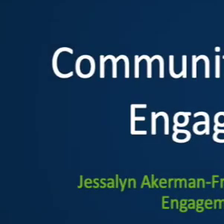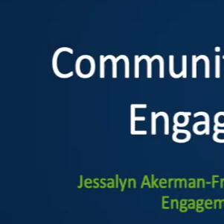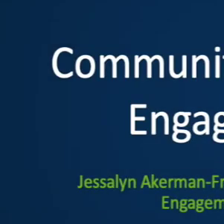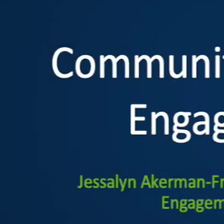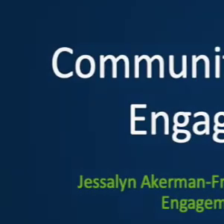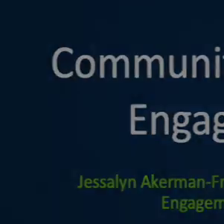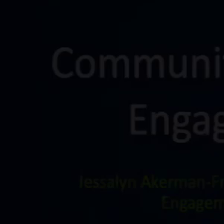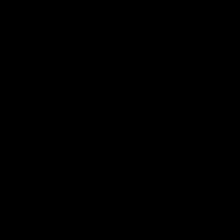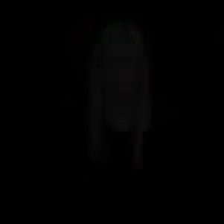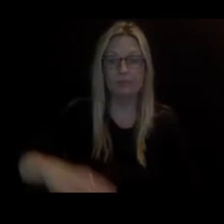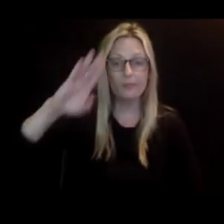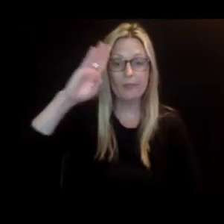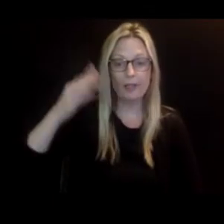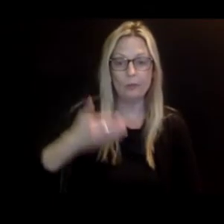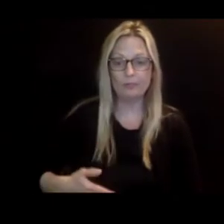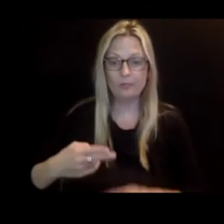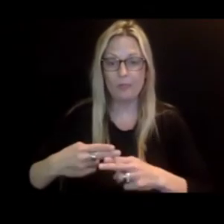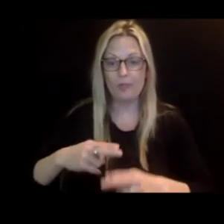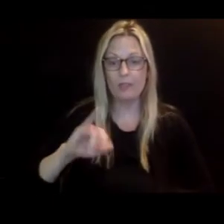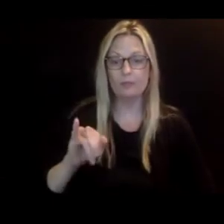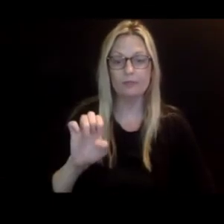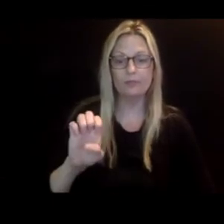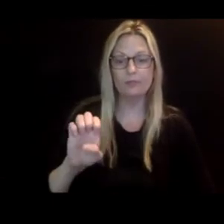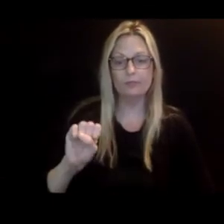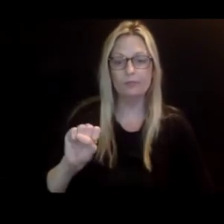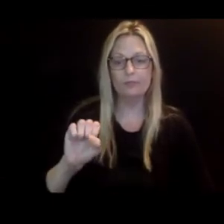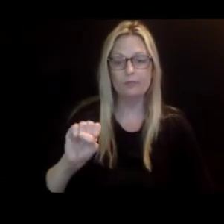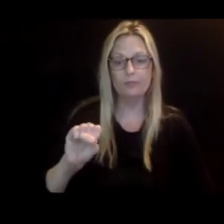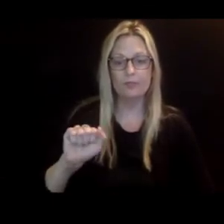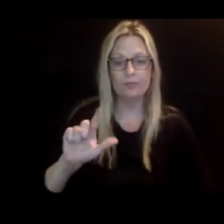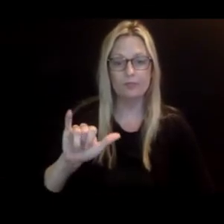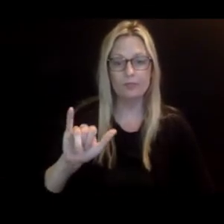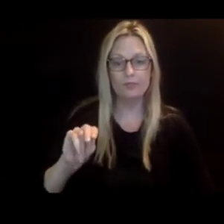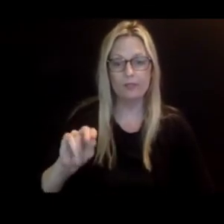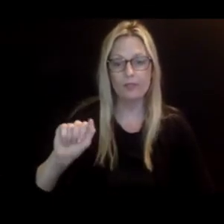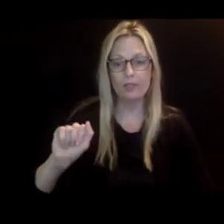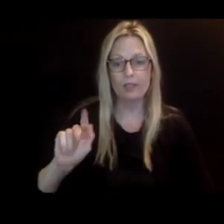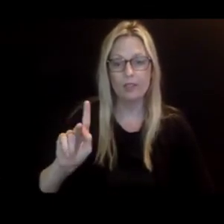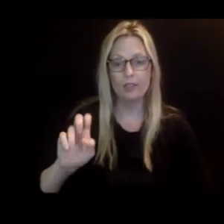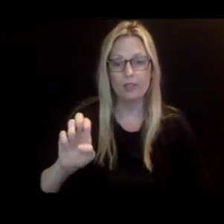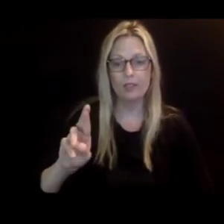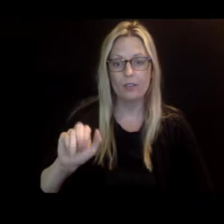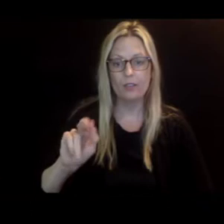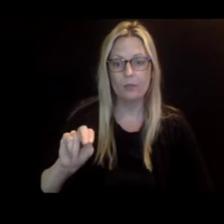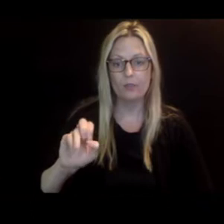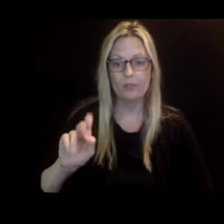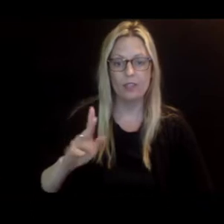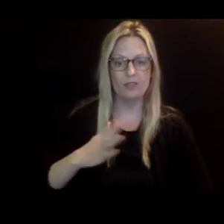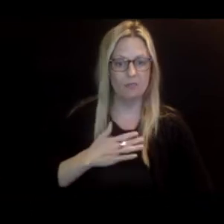Hello, my name is Jessalyn Akerman-Frank and my role with the